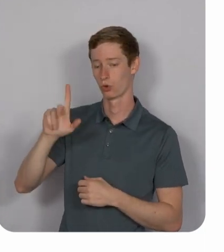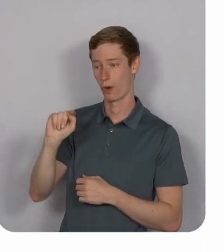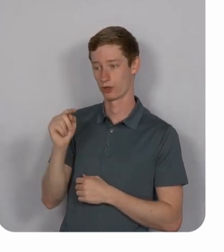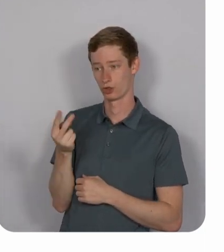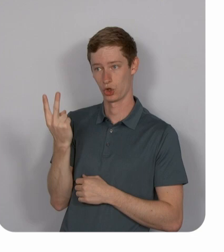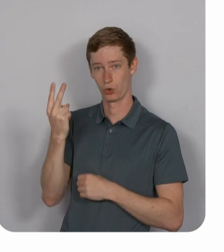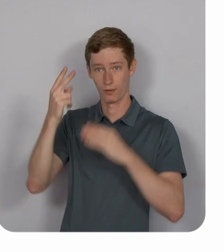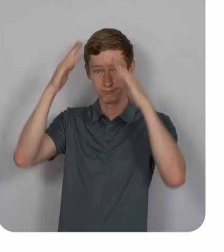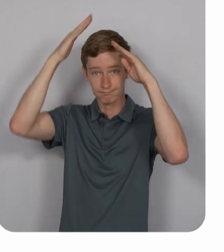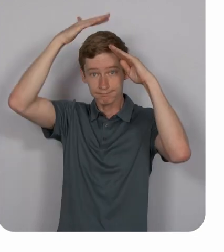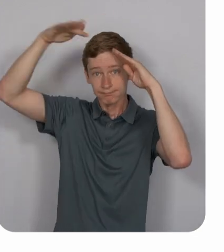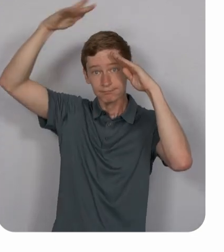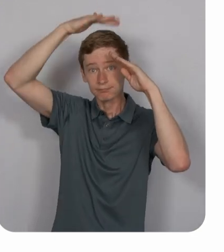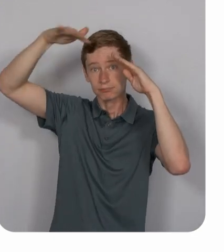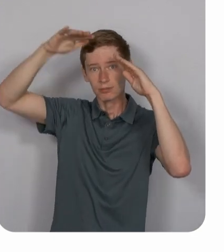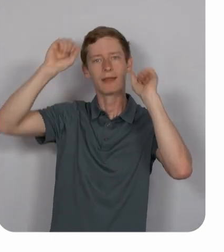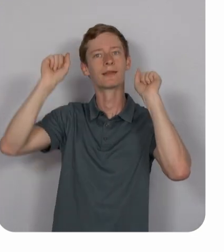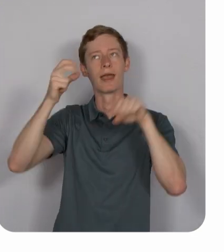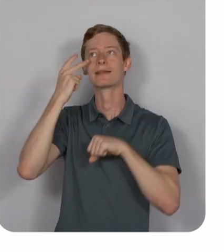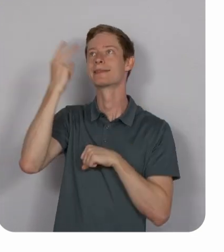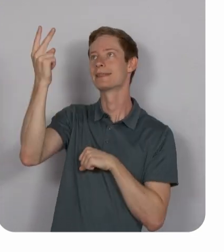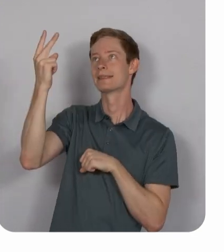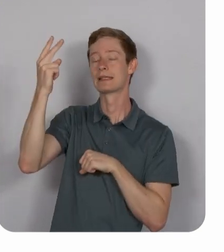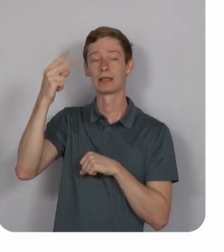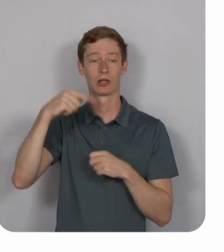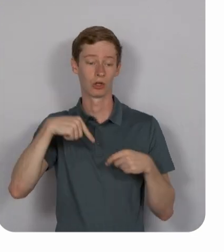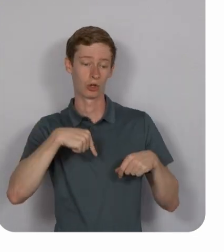while Quest 3 leaves that area uncovered by any camera.